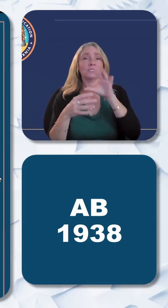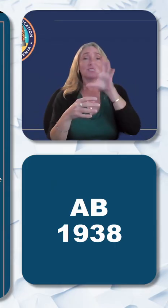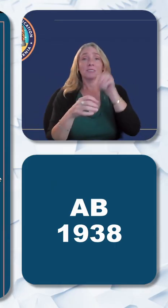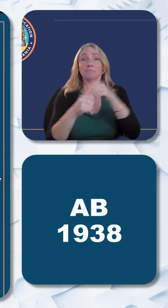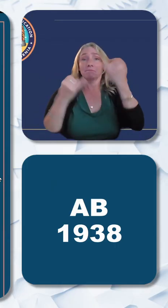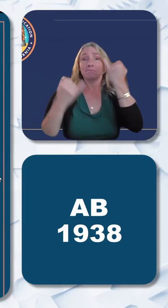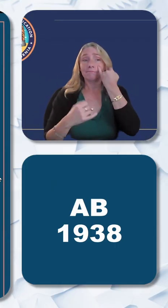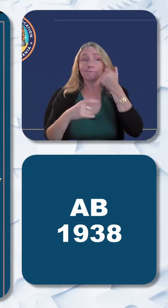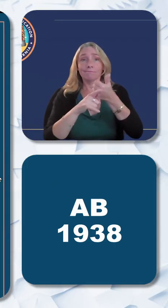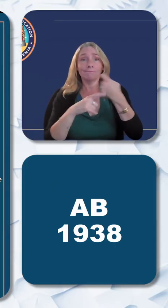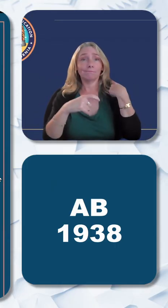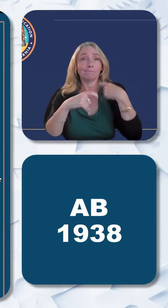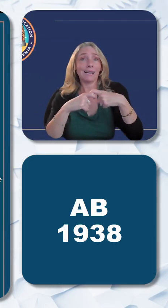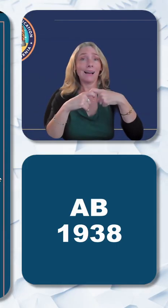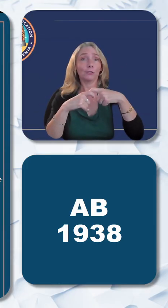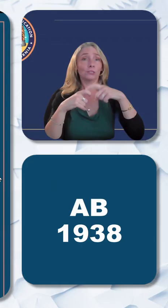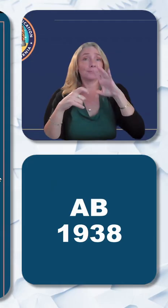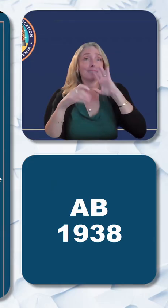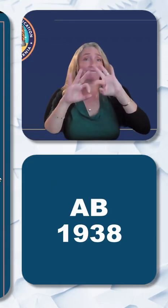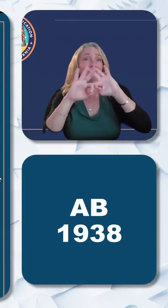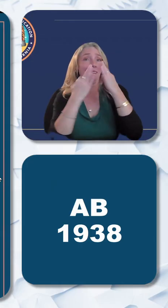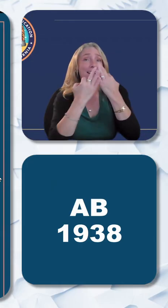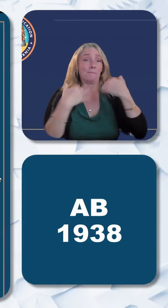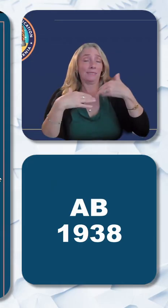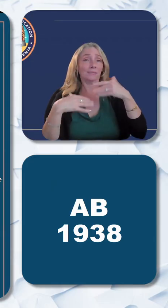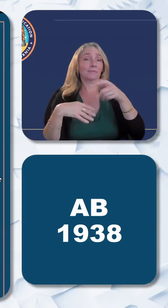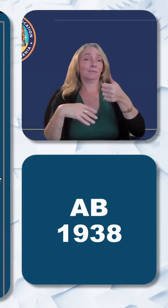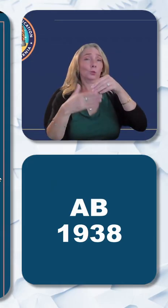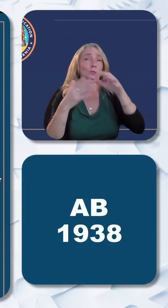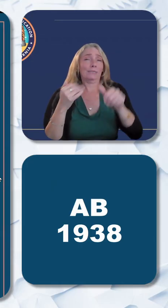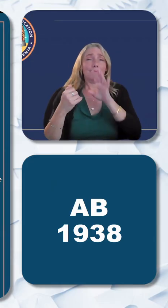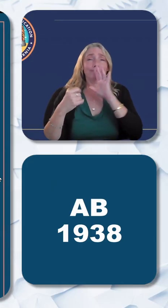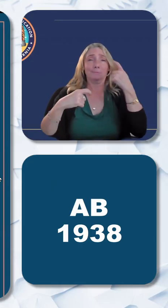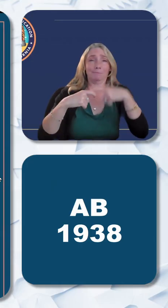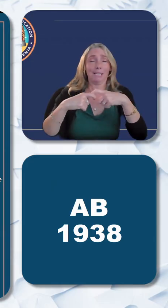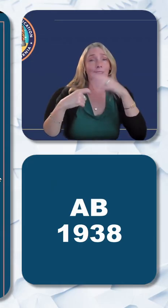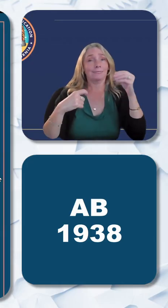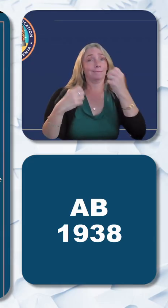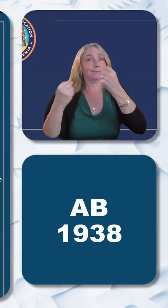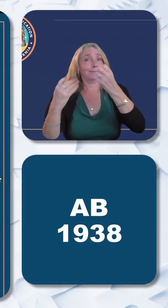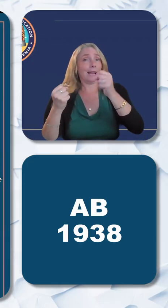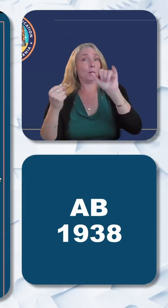Whatever the case may be, as long as they're able to communicate directly. Another example is if a